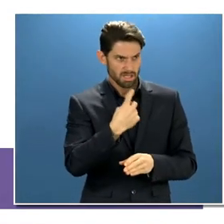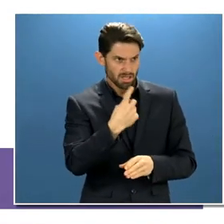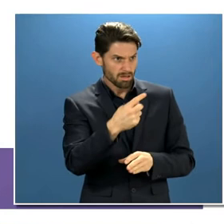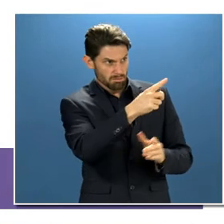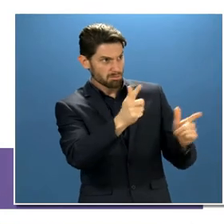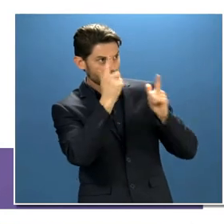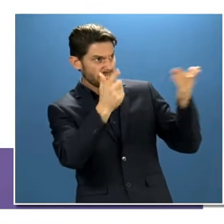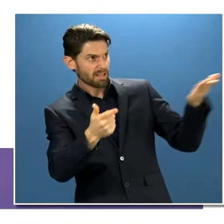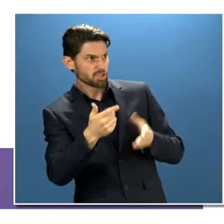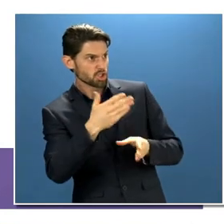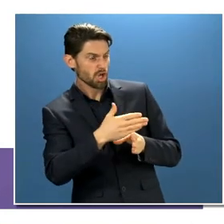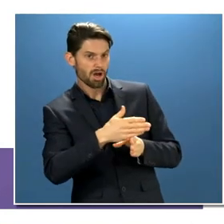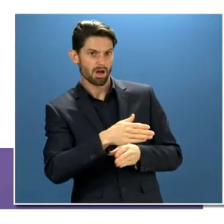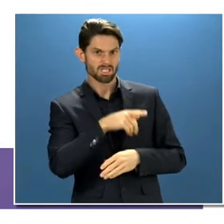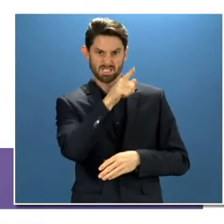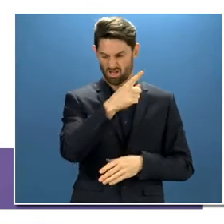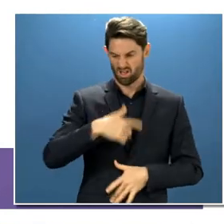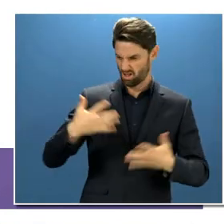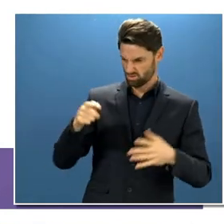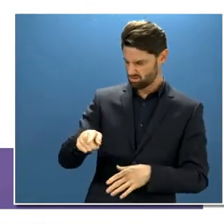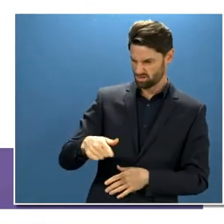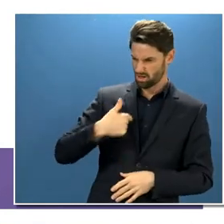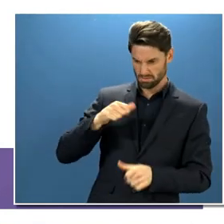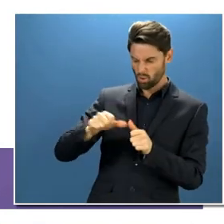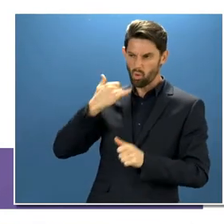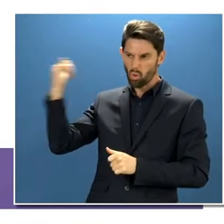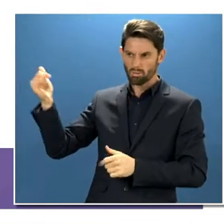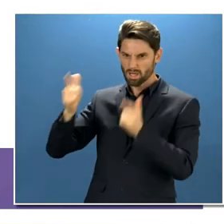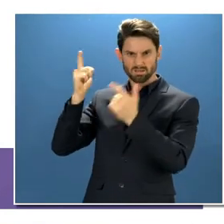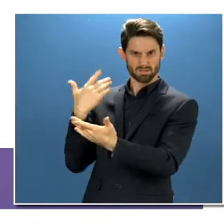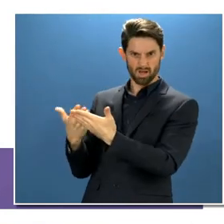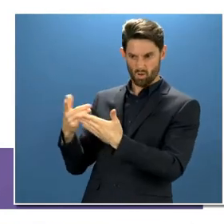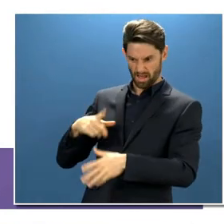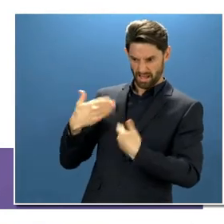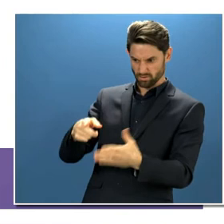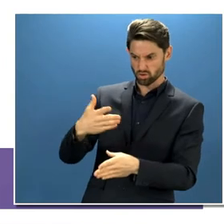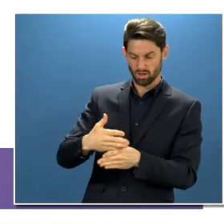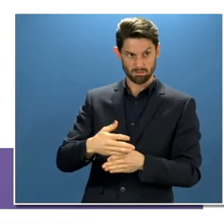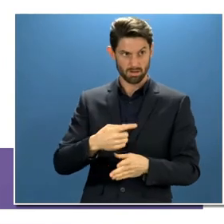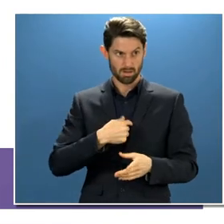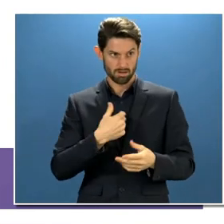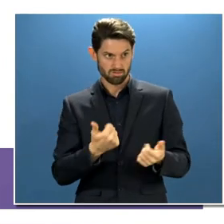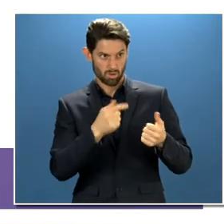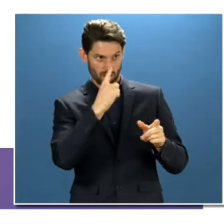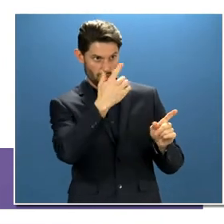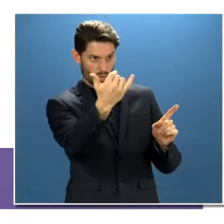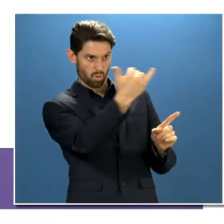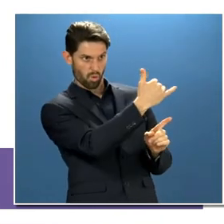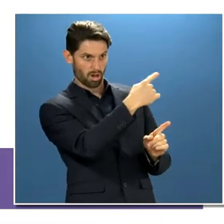And she was like "I'm giving him a call". I'm just like "Okay, then, you can call him" and she made it very difficult